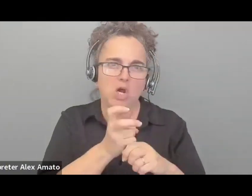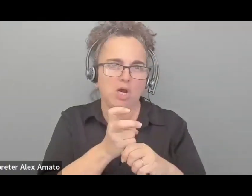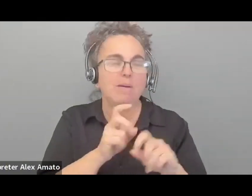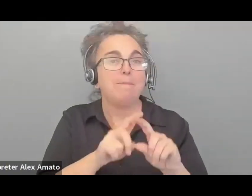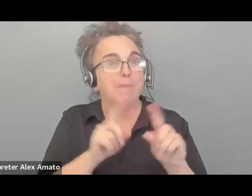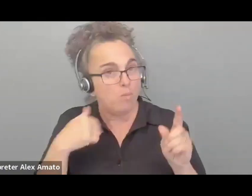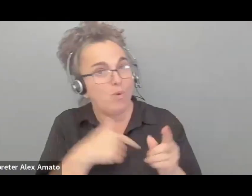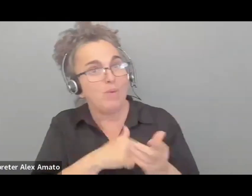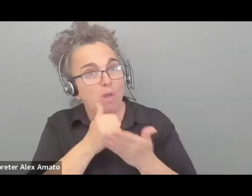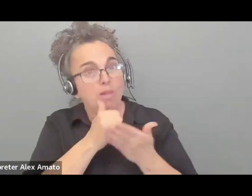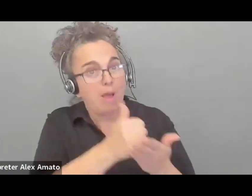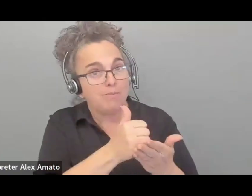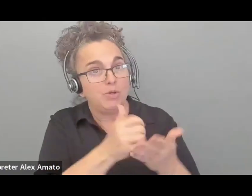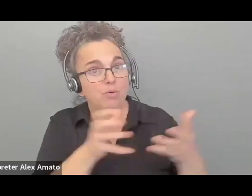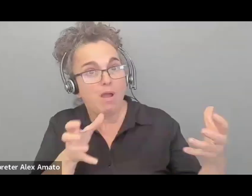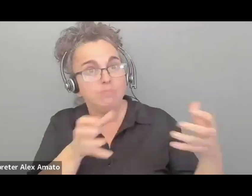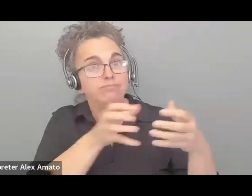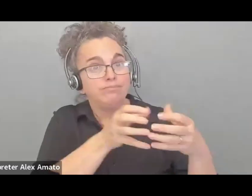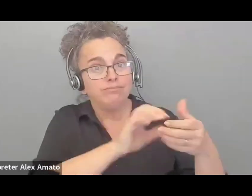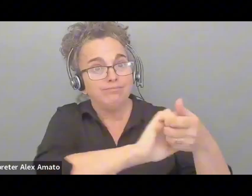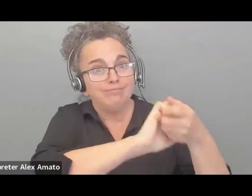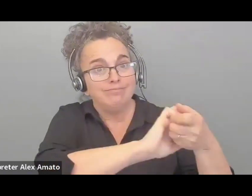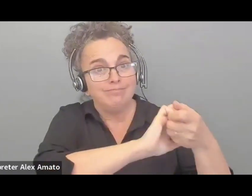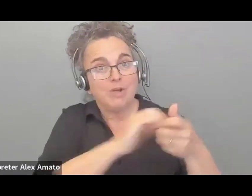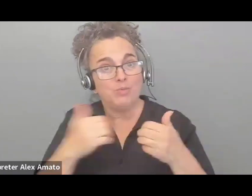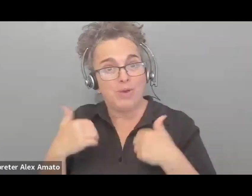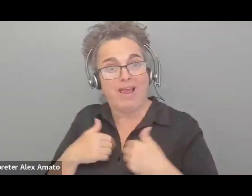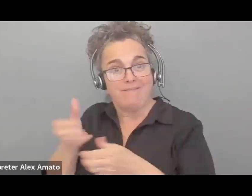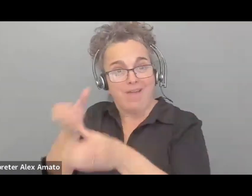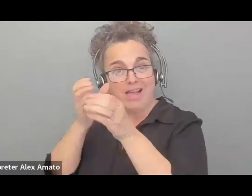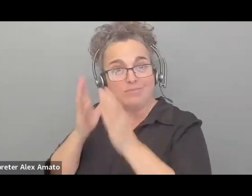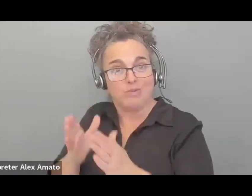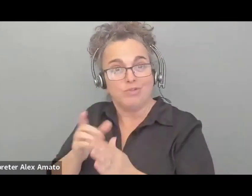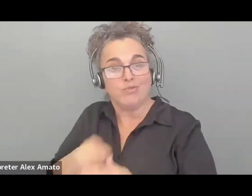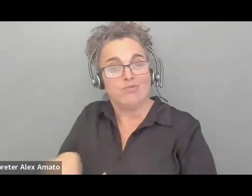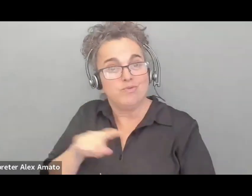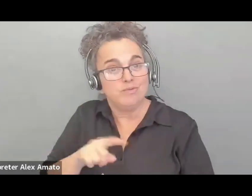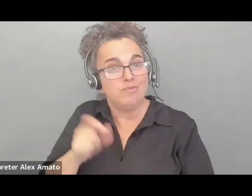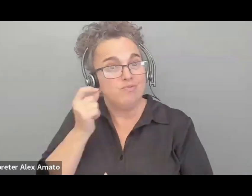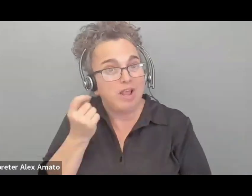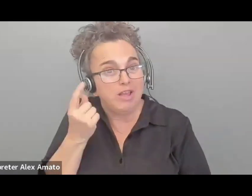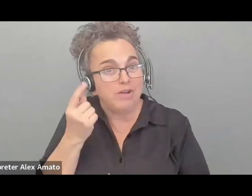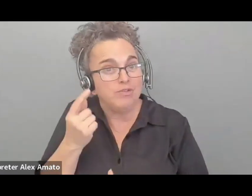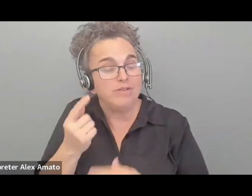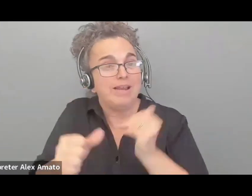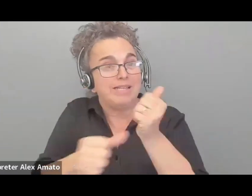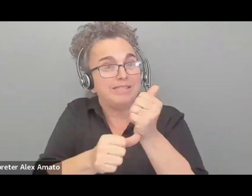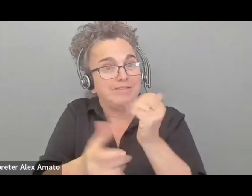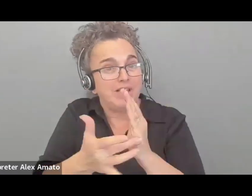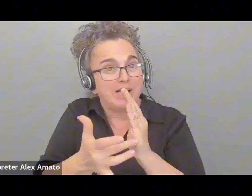because we have experts who really understand assistive technology really strongly. We'll do this research with you, we'll help you